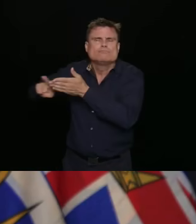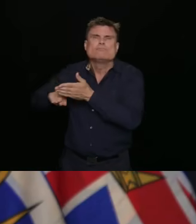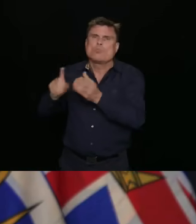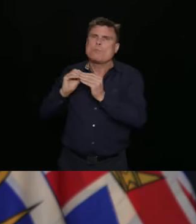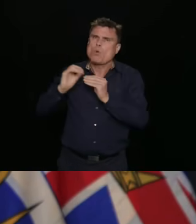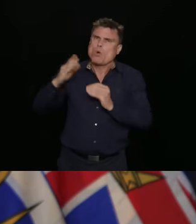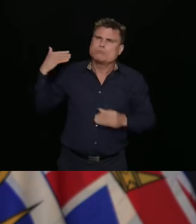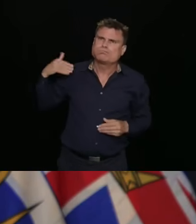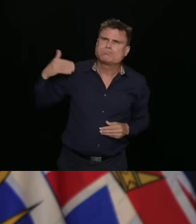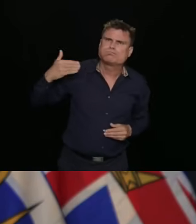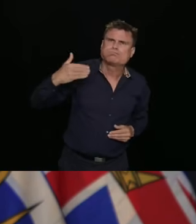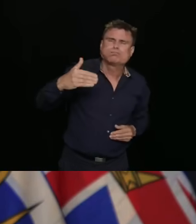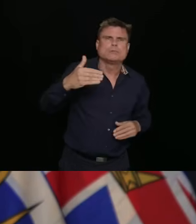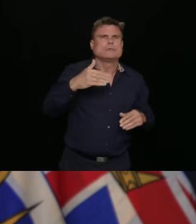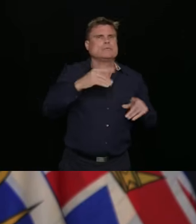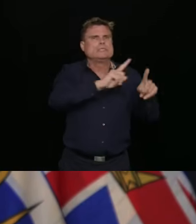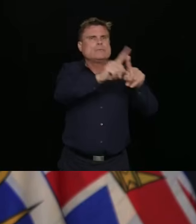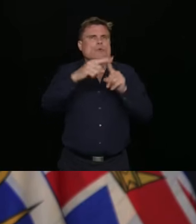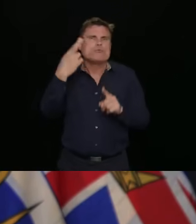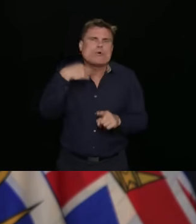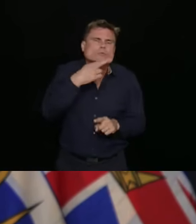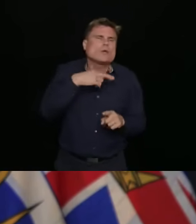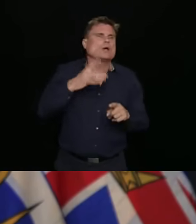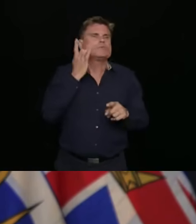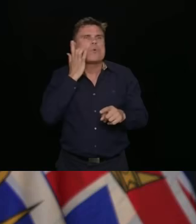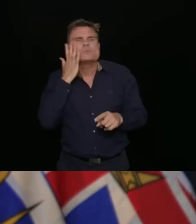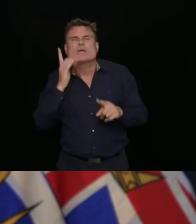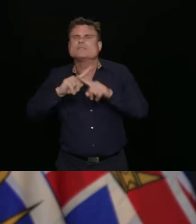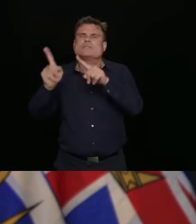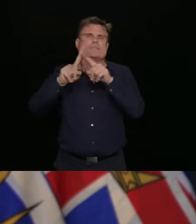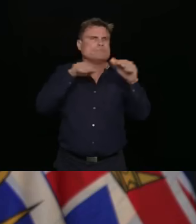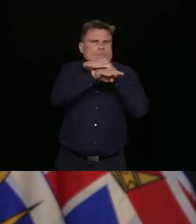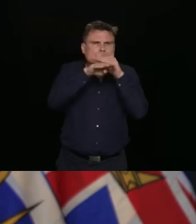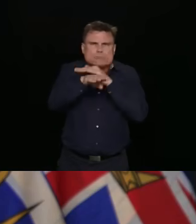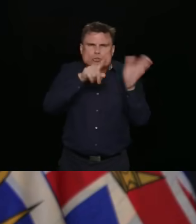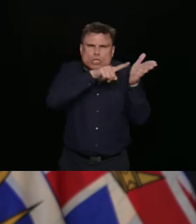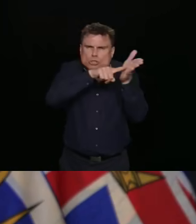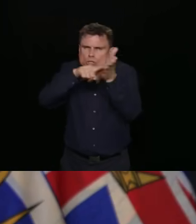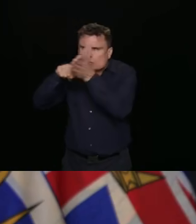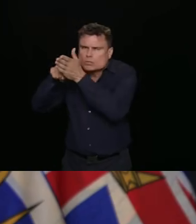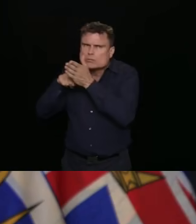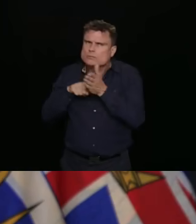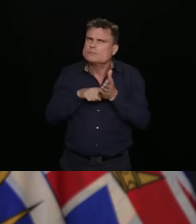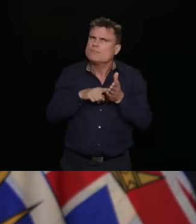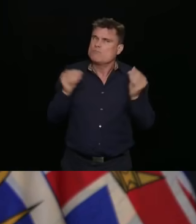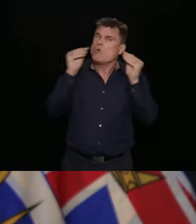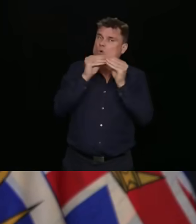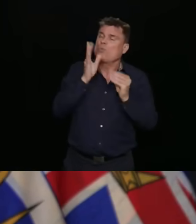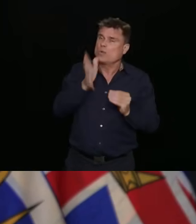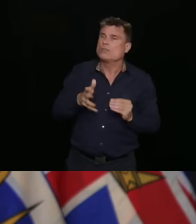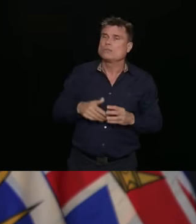the serology report. The study showed successful suppression and possibly the